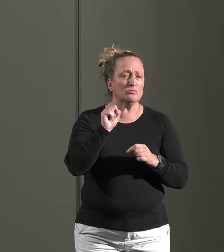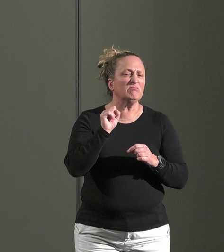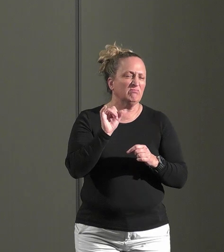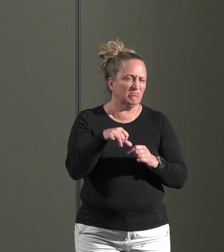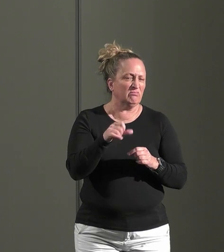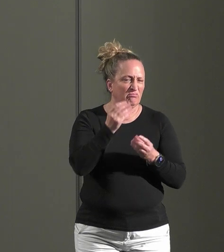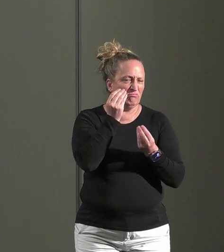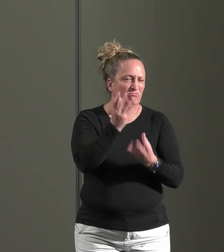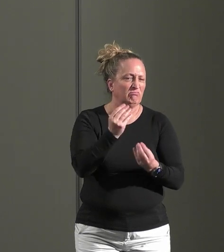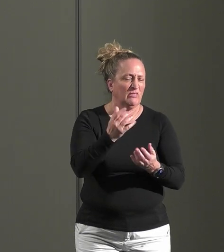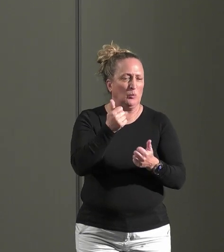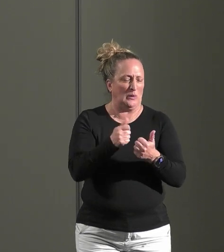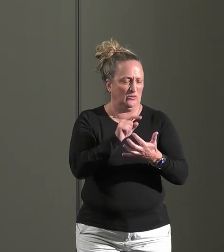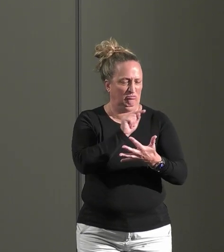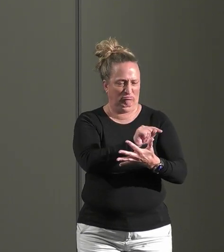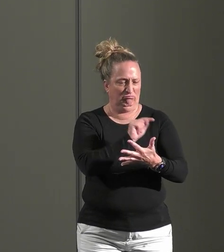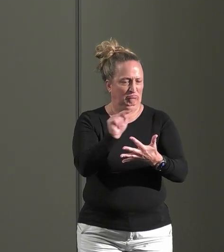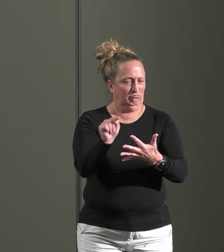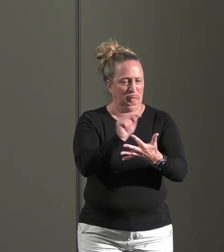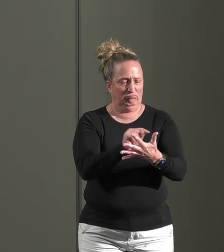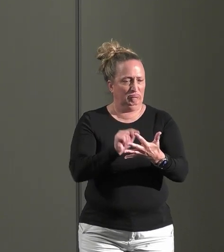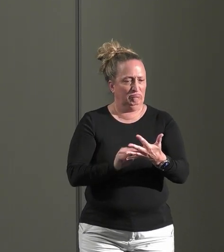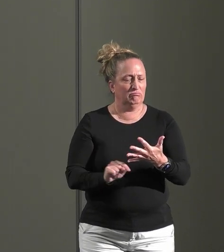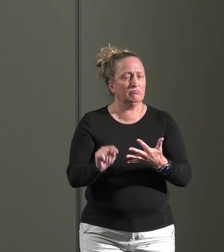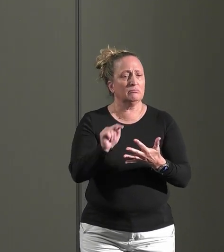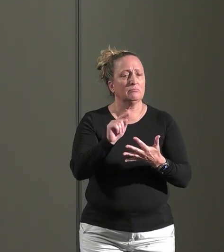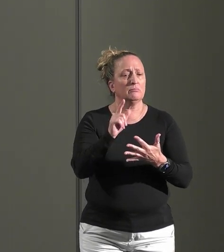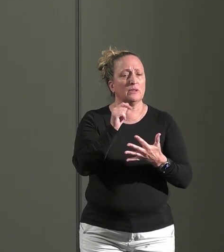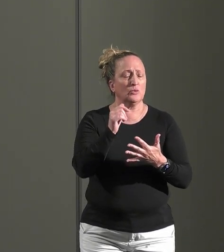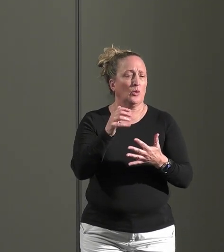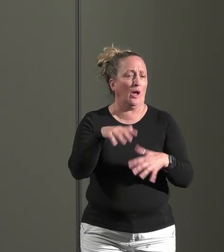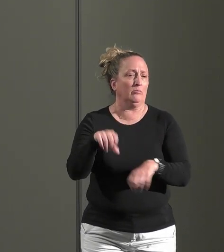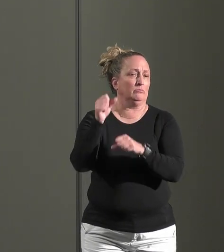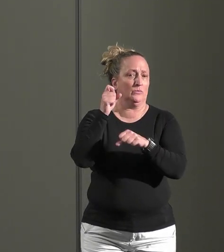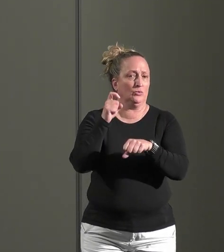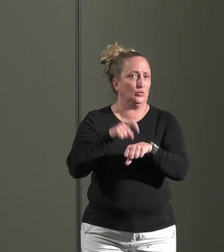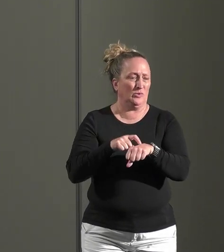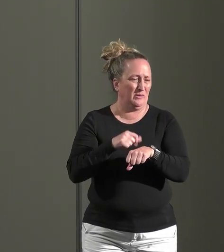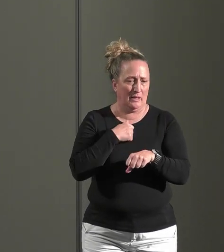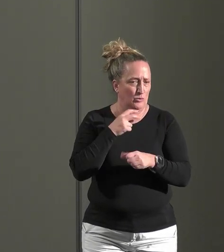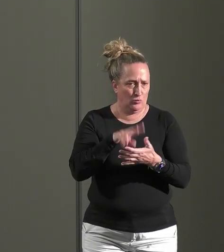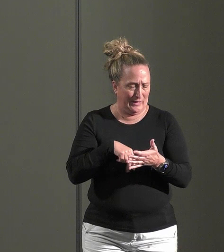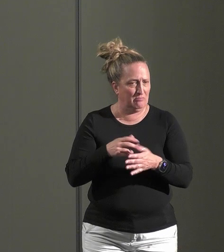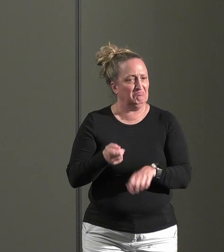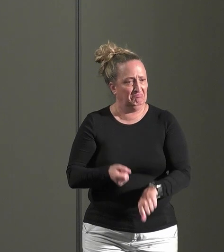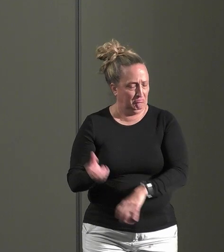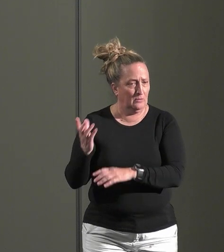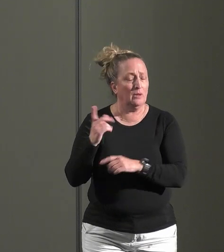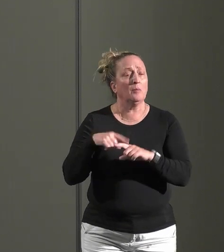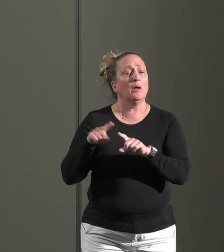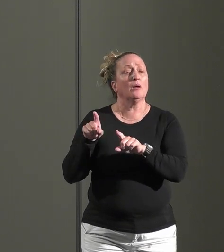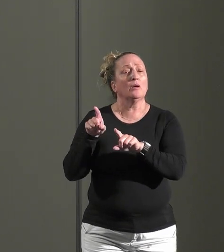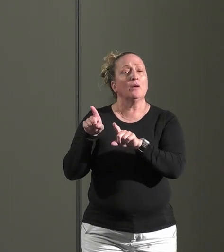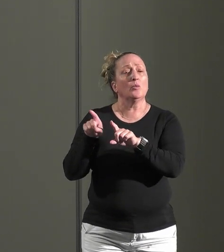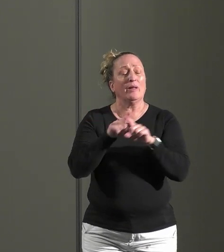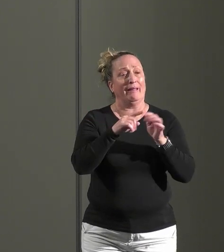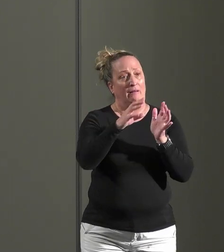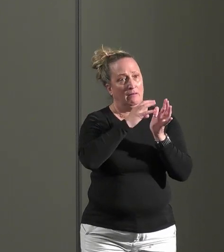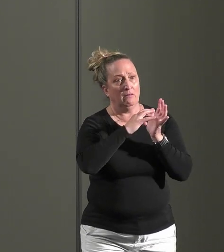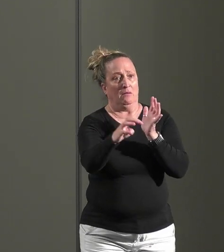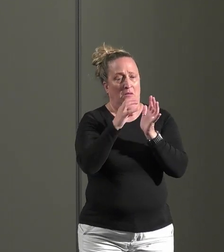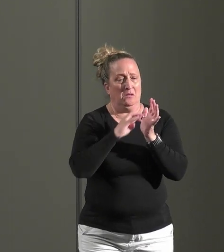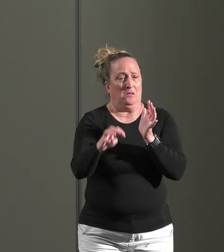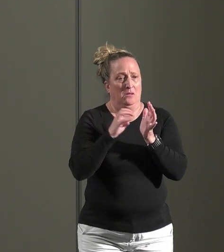convey the element without taking too much time to read. But also, summarizing really long text like,